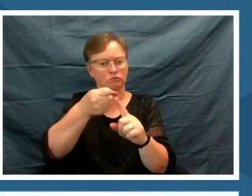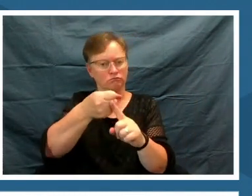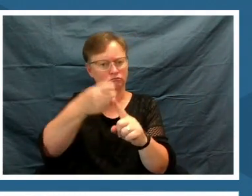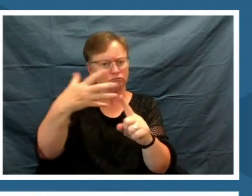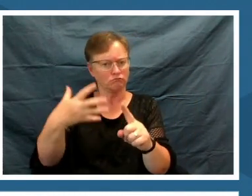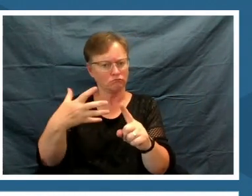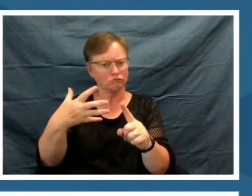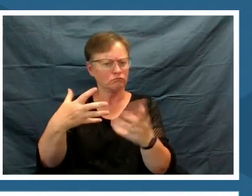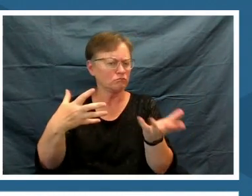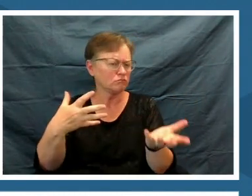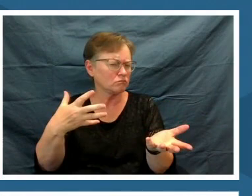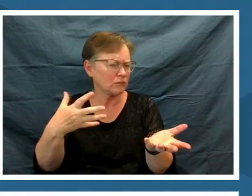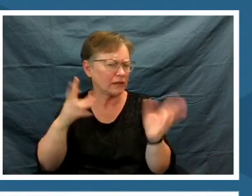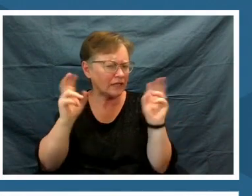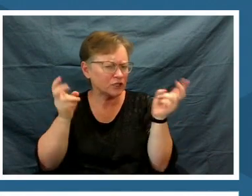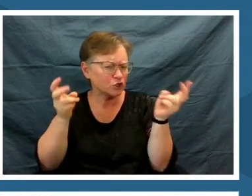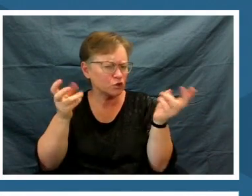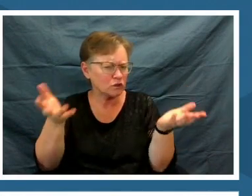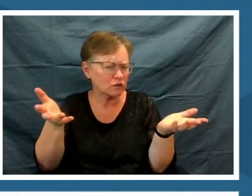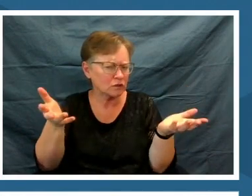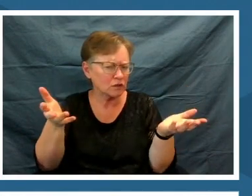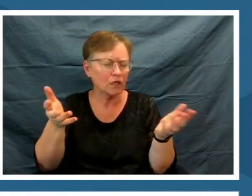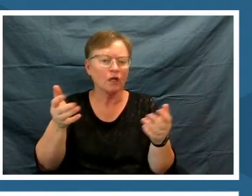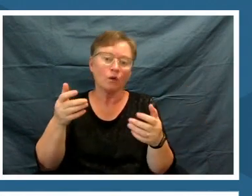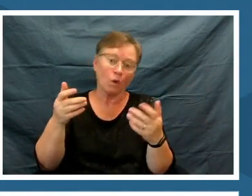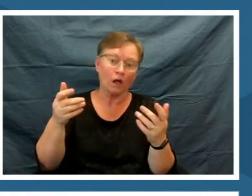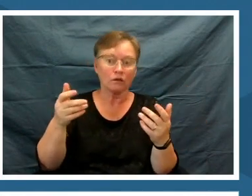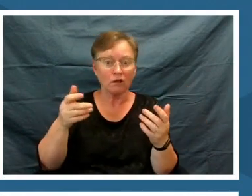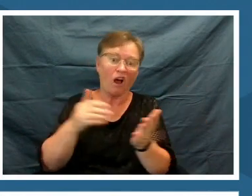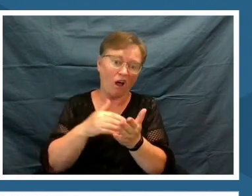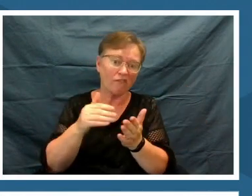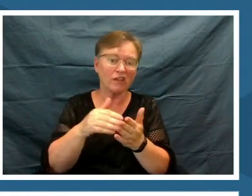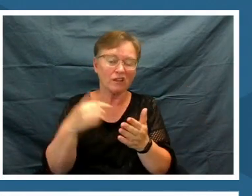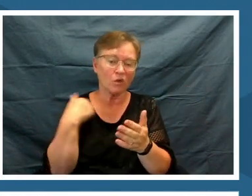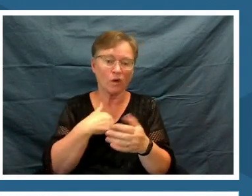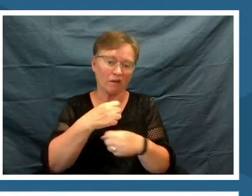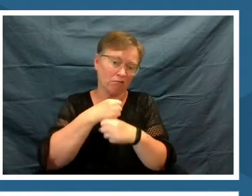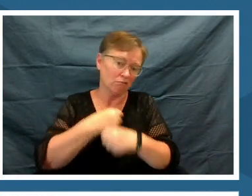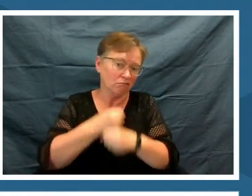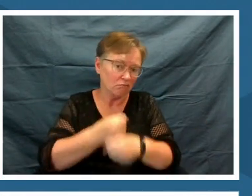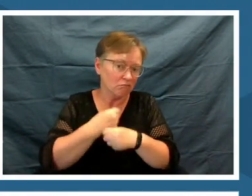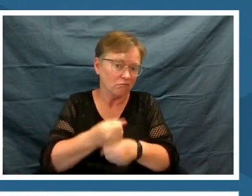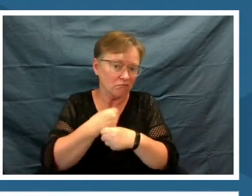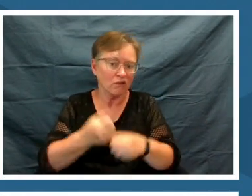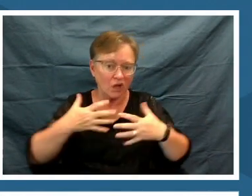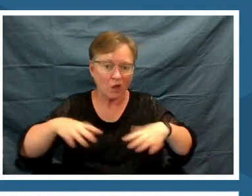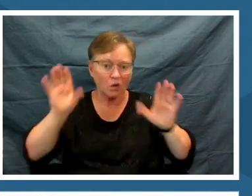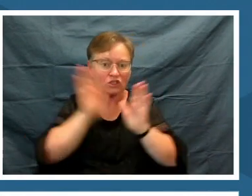that we often are making clothes very cheaply um